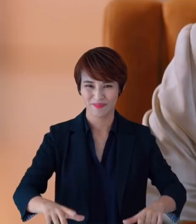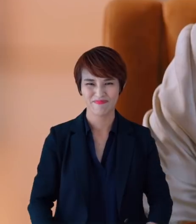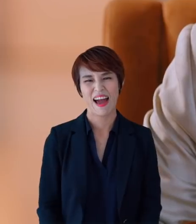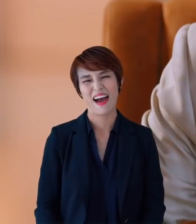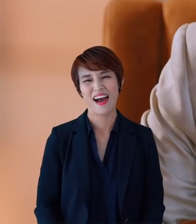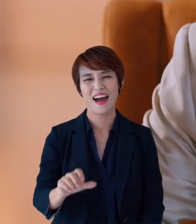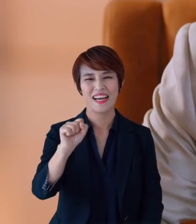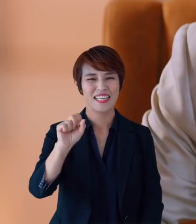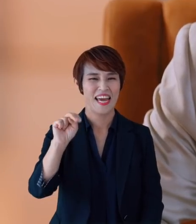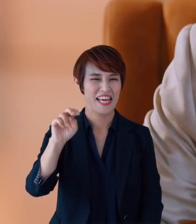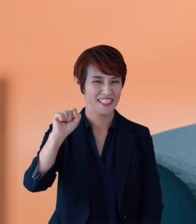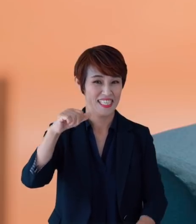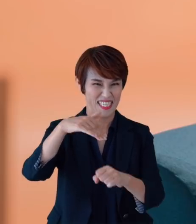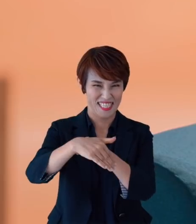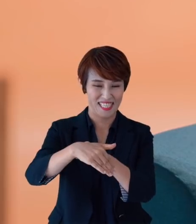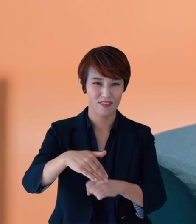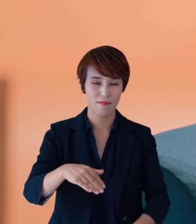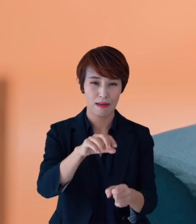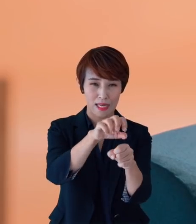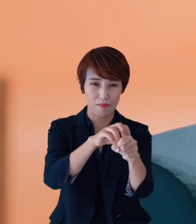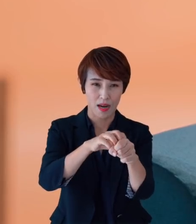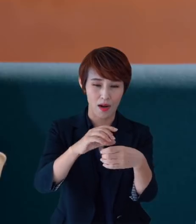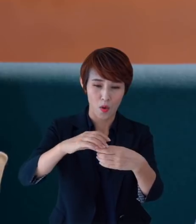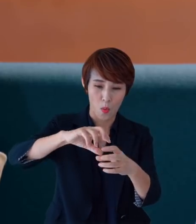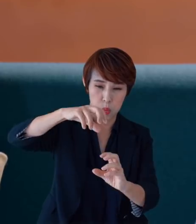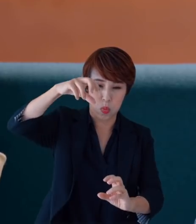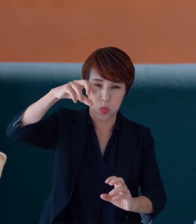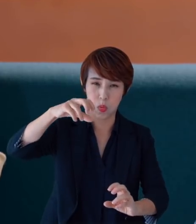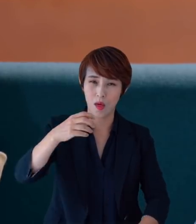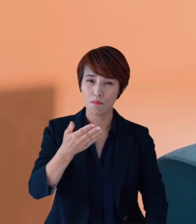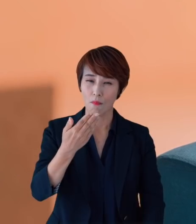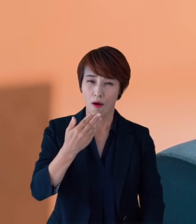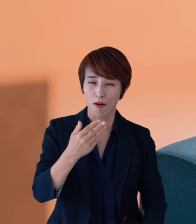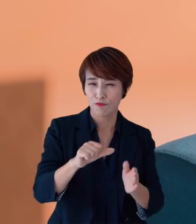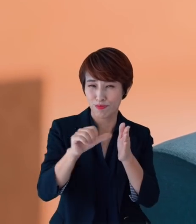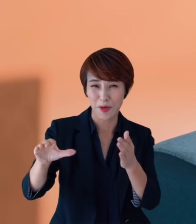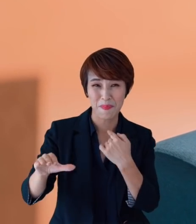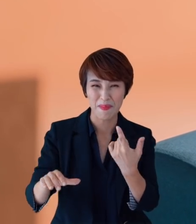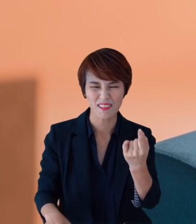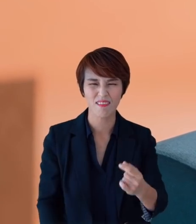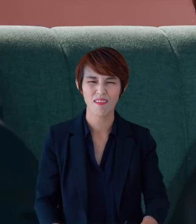This one dealt with a social media theme. Jin: Tornado potatoes are a popular food in Korea. j-hope: Oh yeah? Jin: It was really fun when Covid wasn’t a thing.